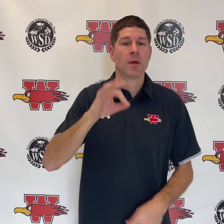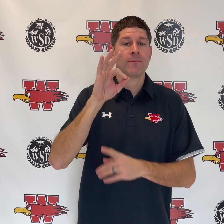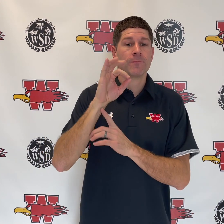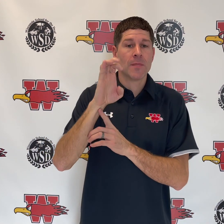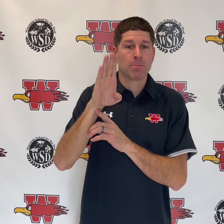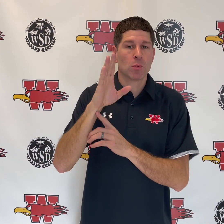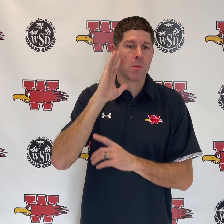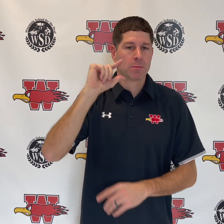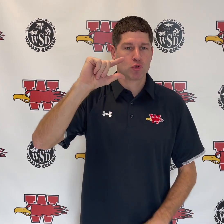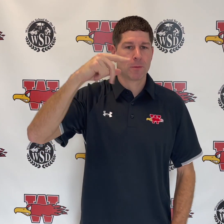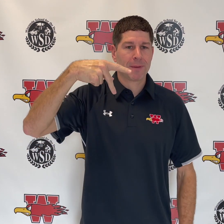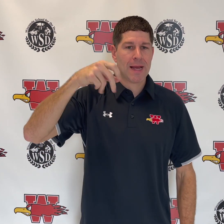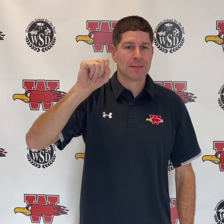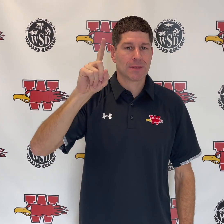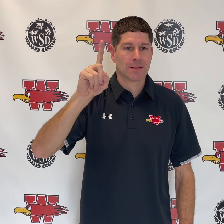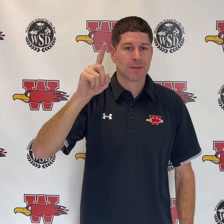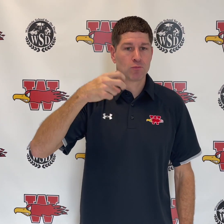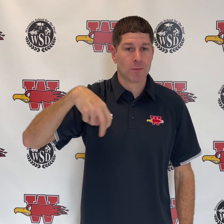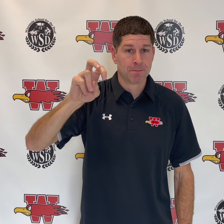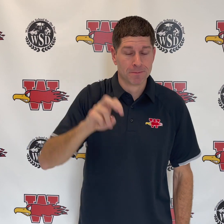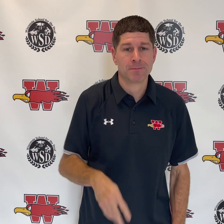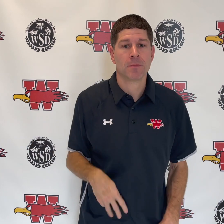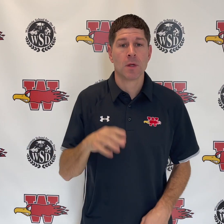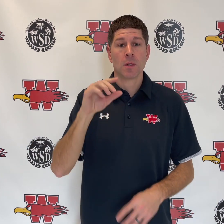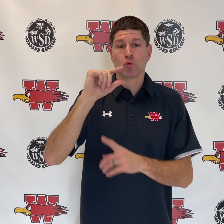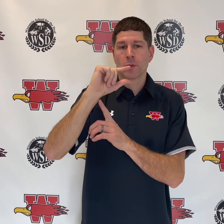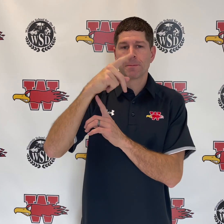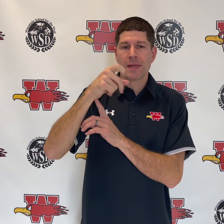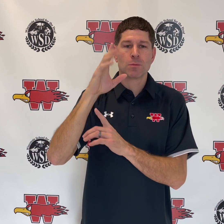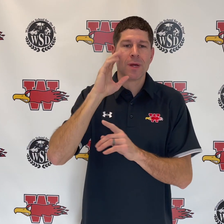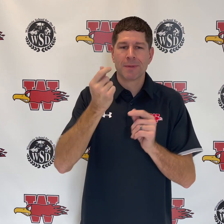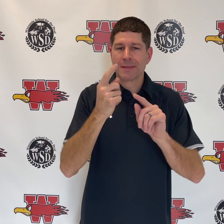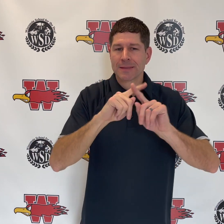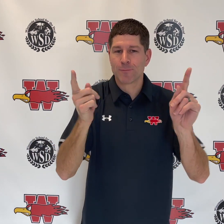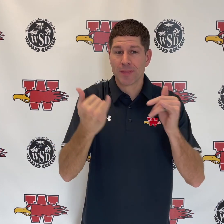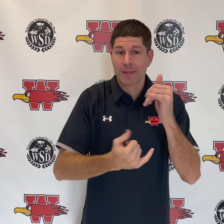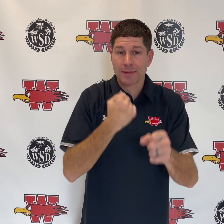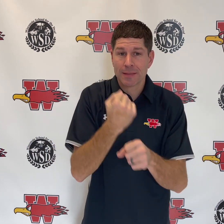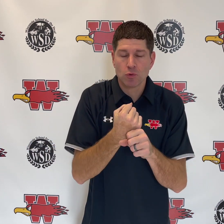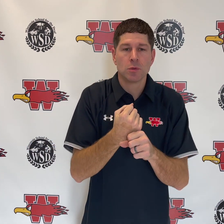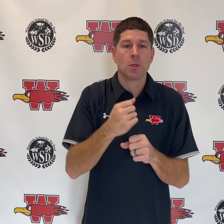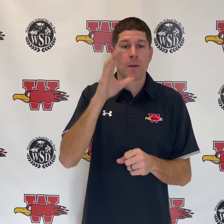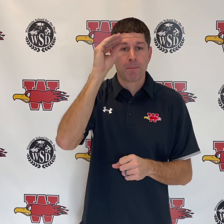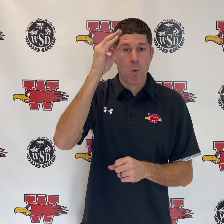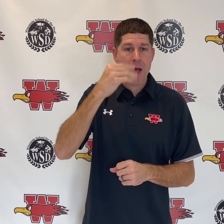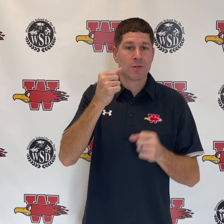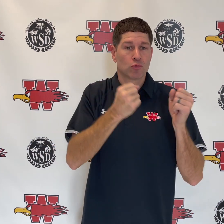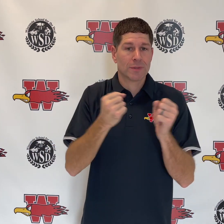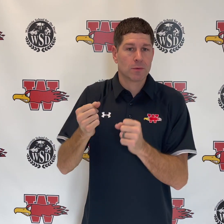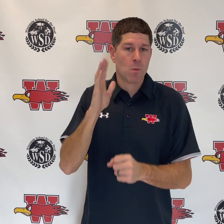and February is GPSD. GPSD is a little different this year. The boys basketball team and